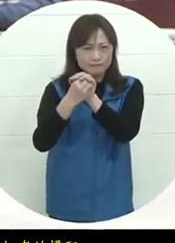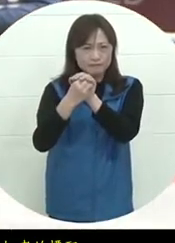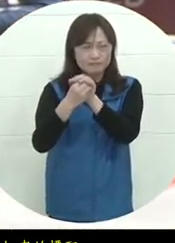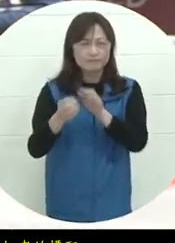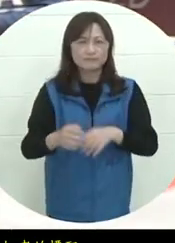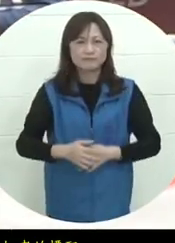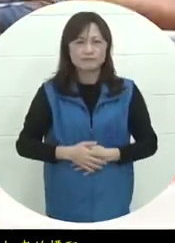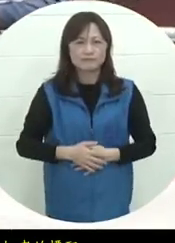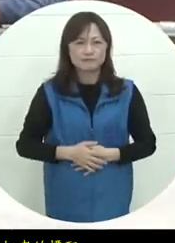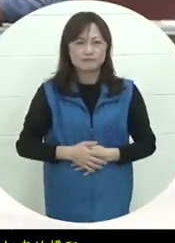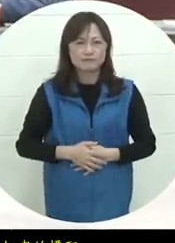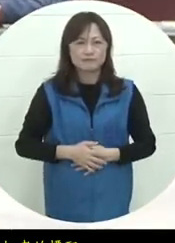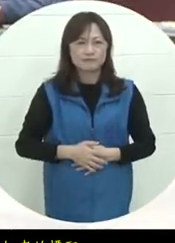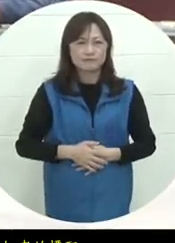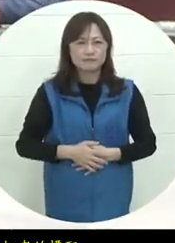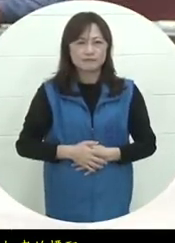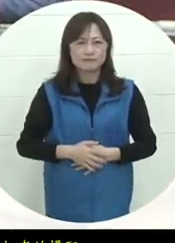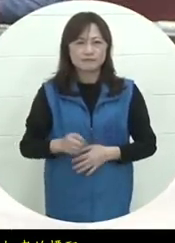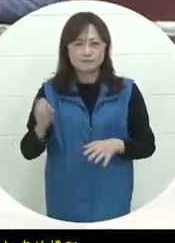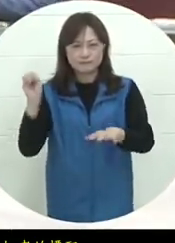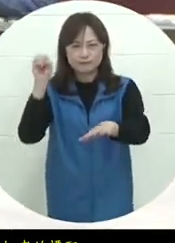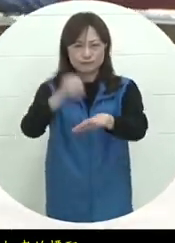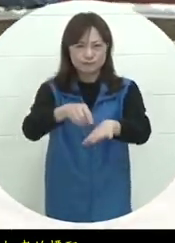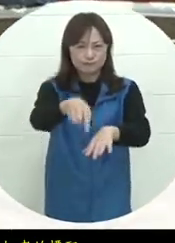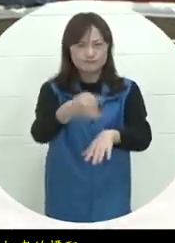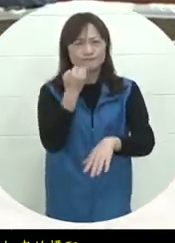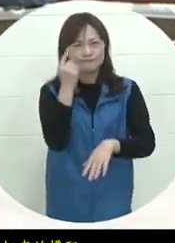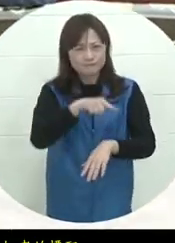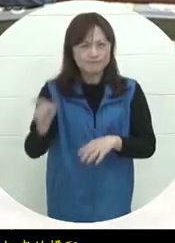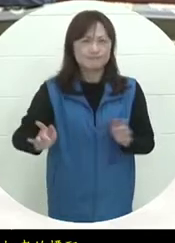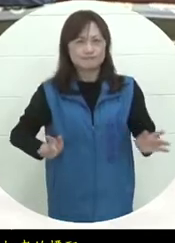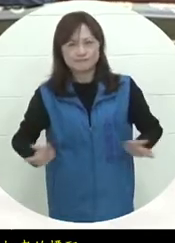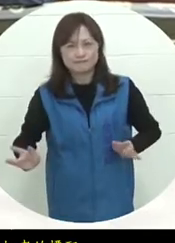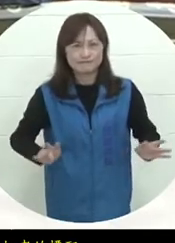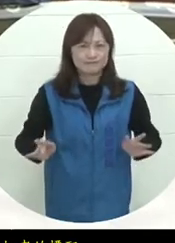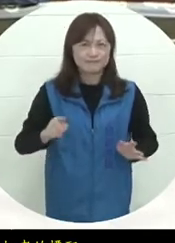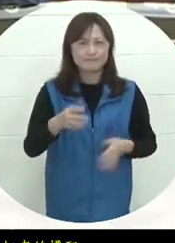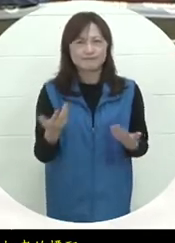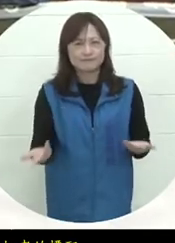The two runners may be in this hesitation. In the end